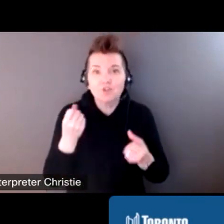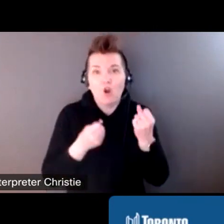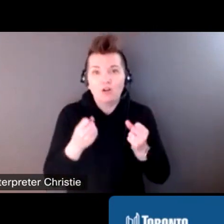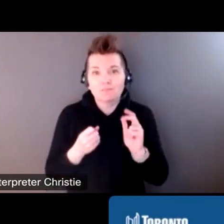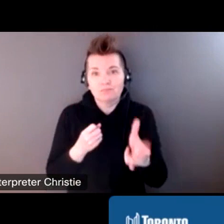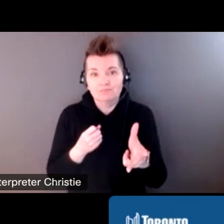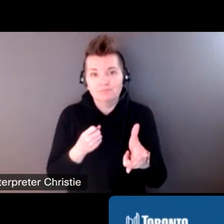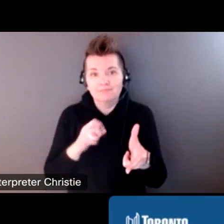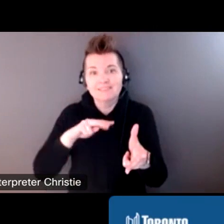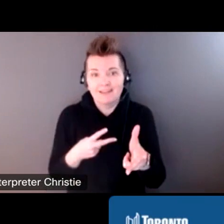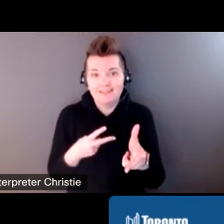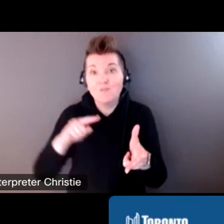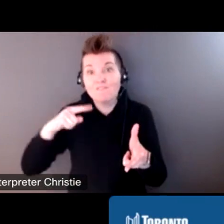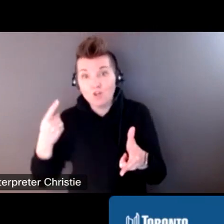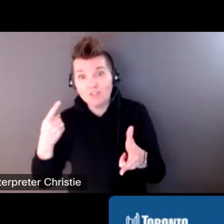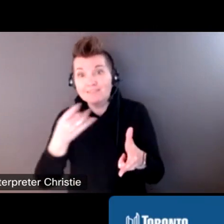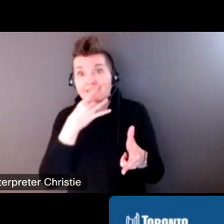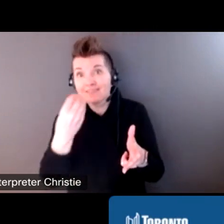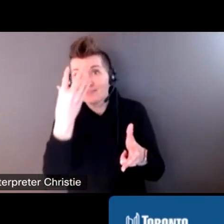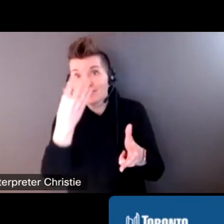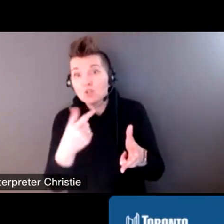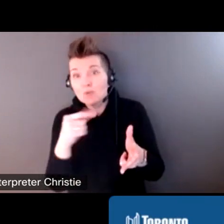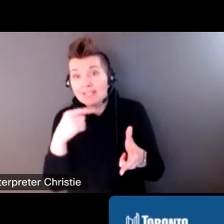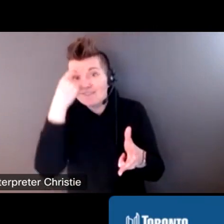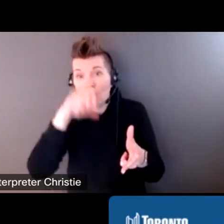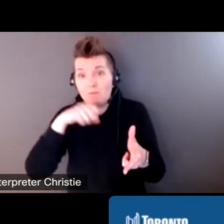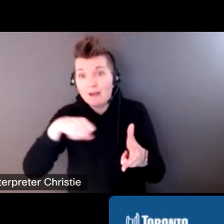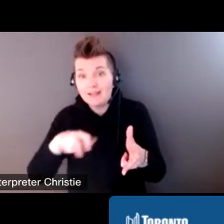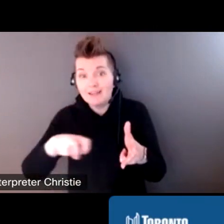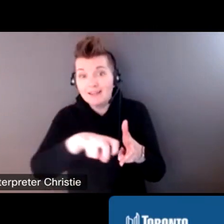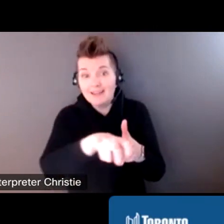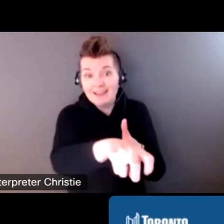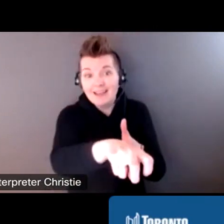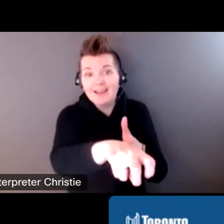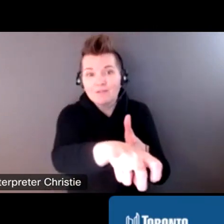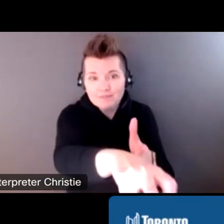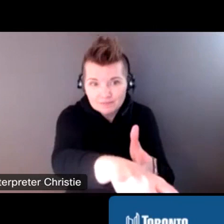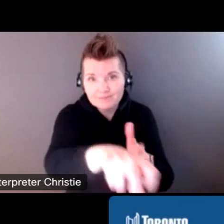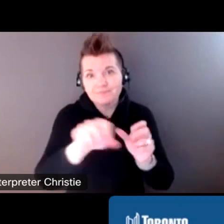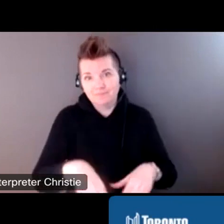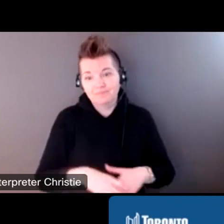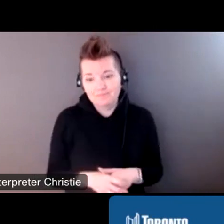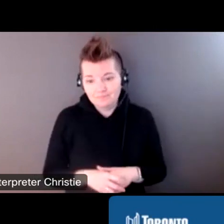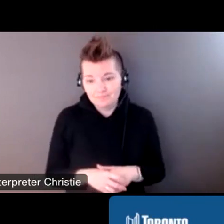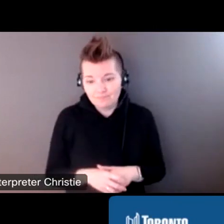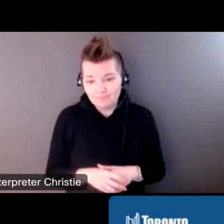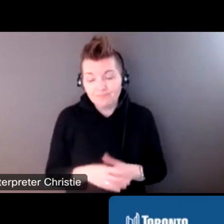There's a number of things we've been trying but again, admittedly, there's a lot that